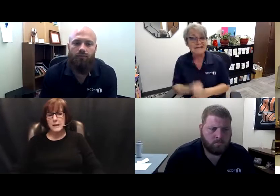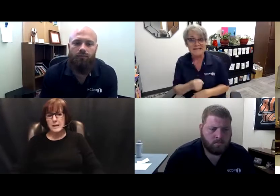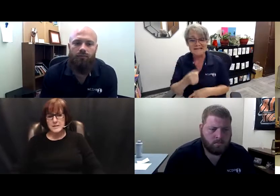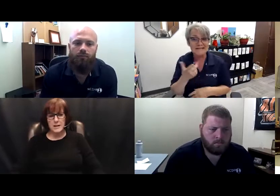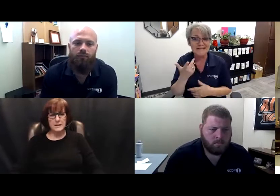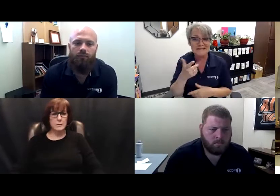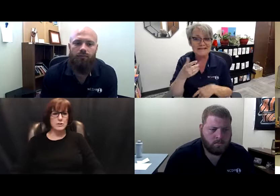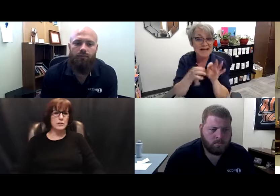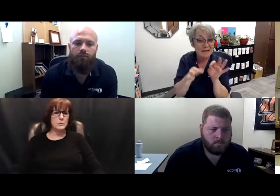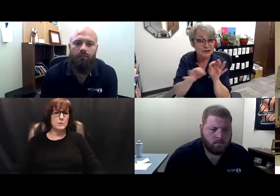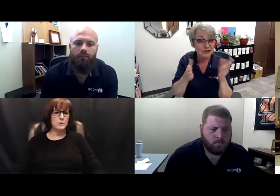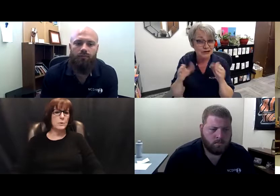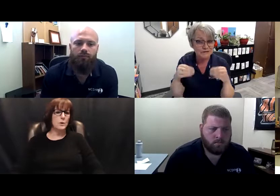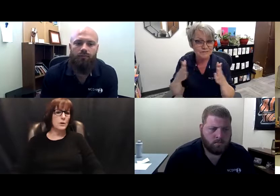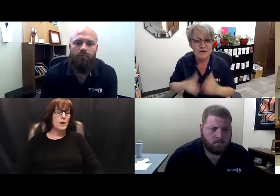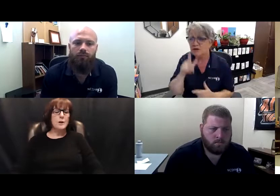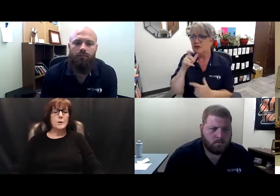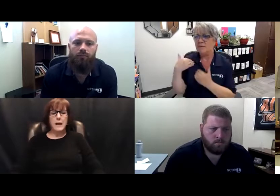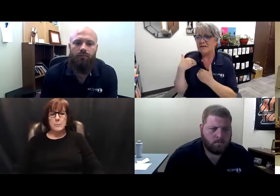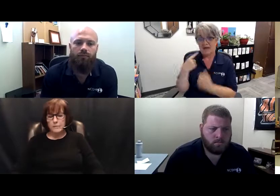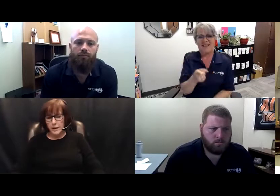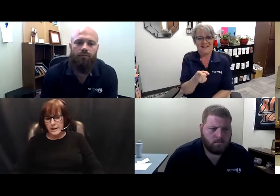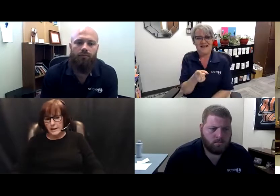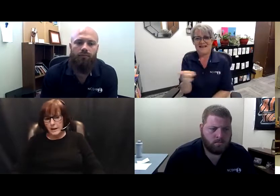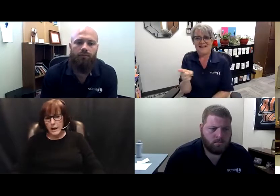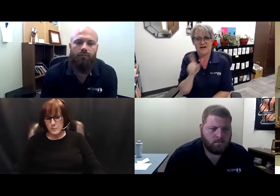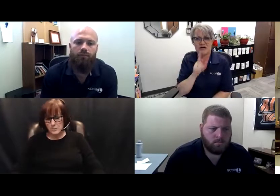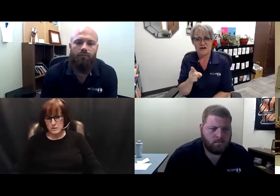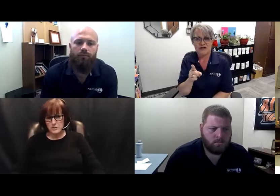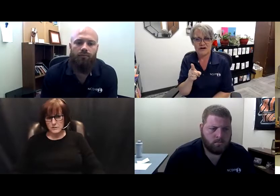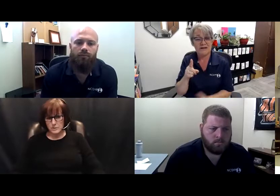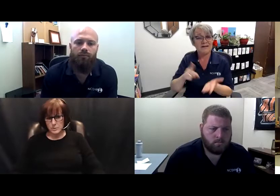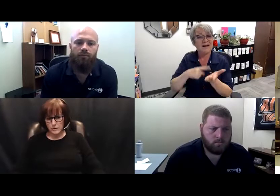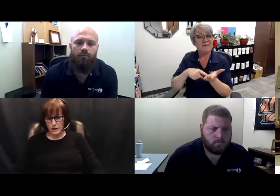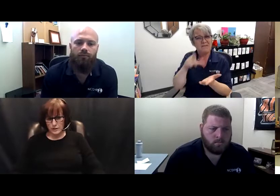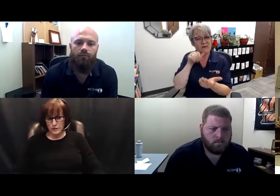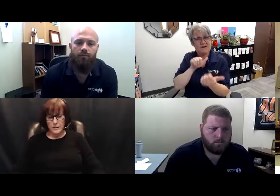a sign language interpreter or provide a caption service provider.